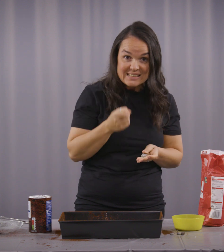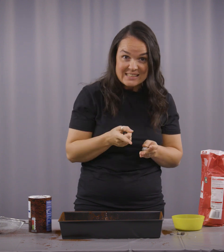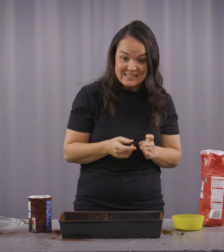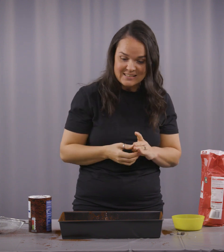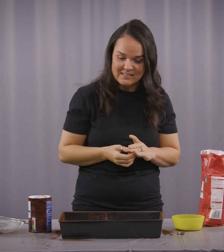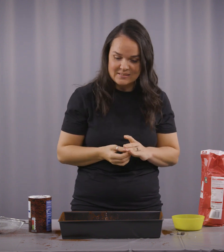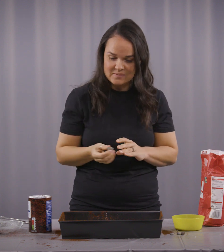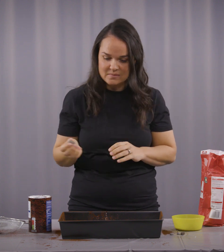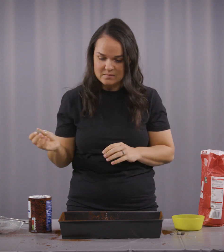See the craters.